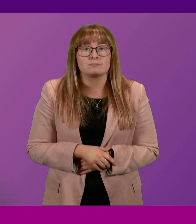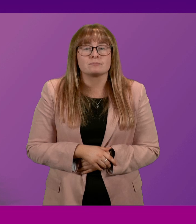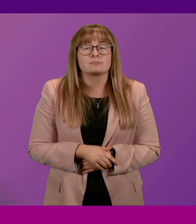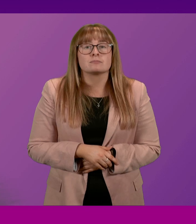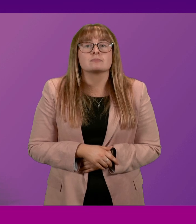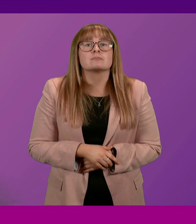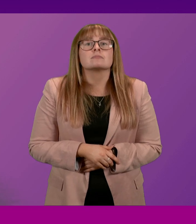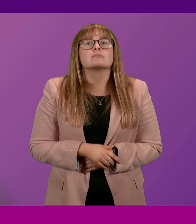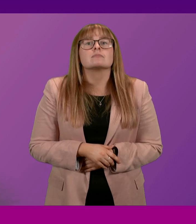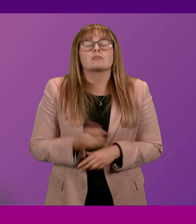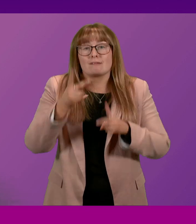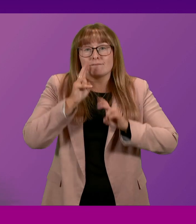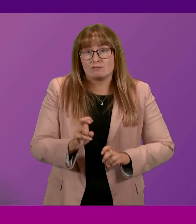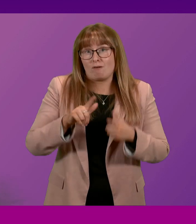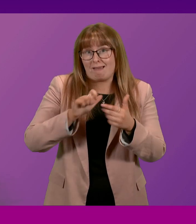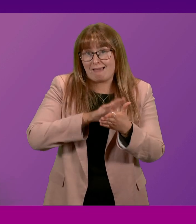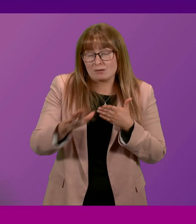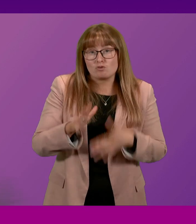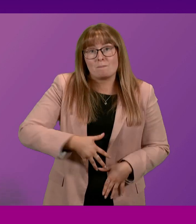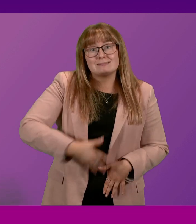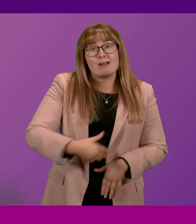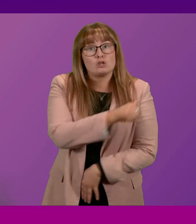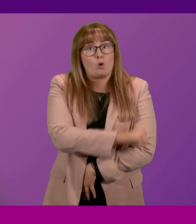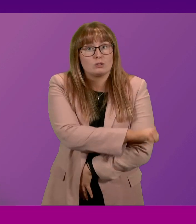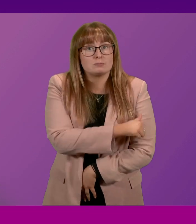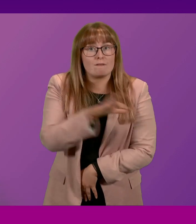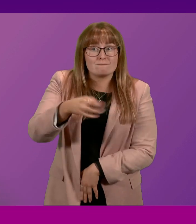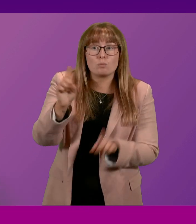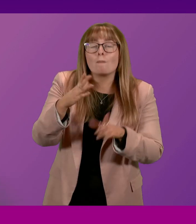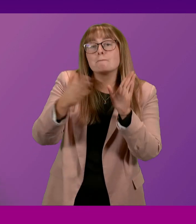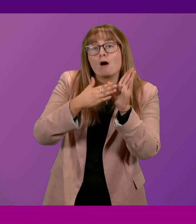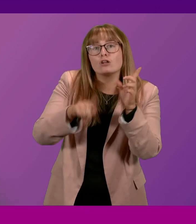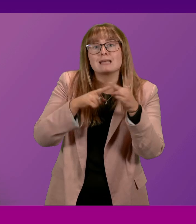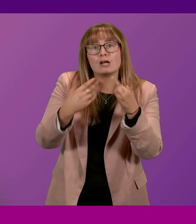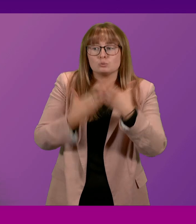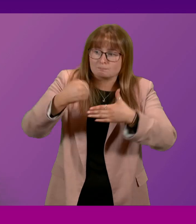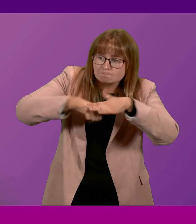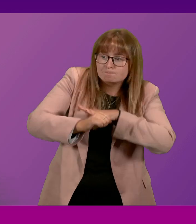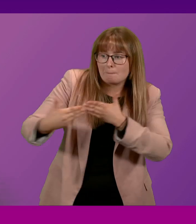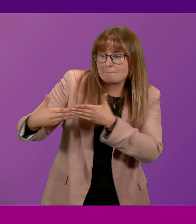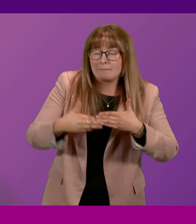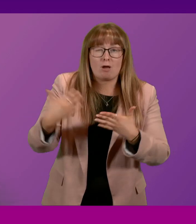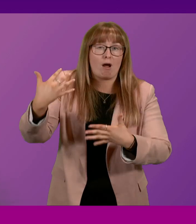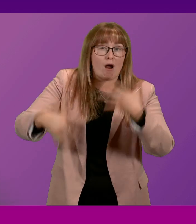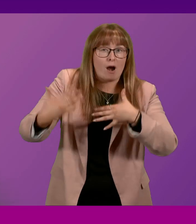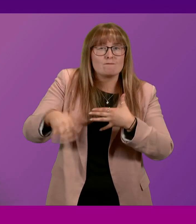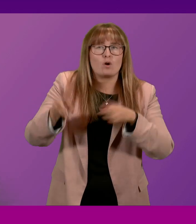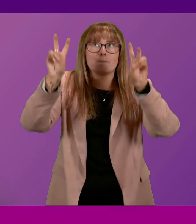An investigation into Edinburgh maternity units found that “Mothers and newborn babies came to harm” from “a ‘toxic’ culture”,